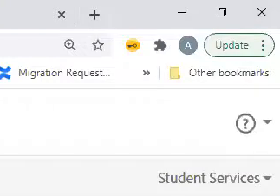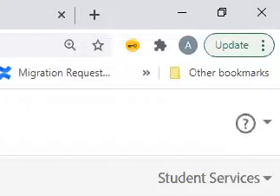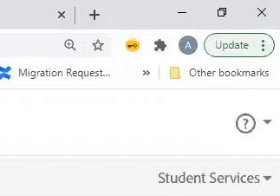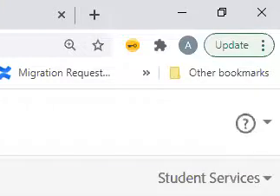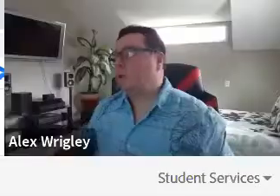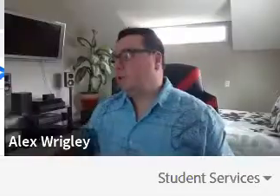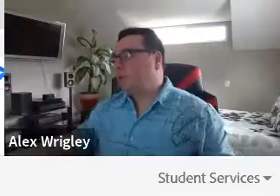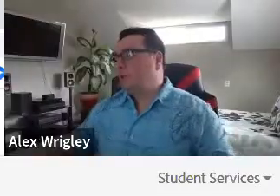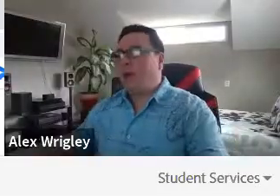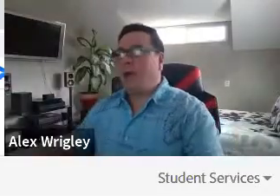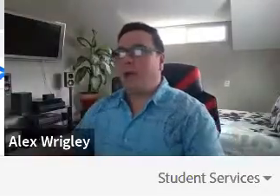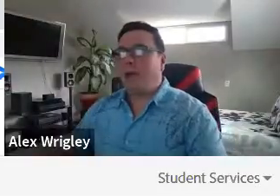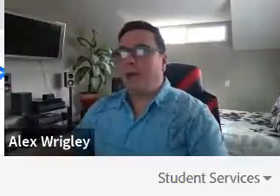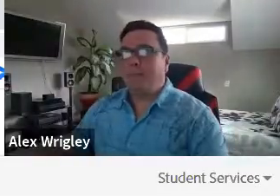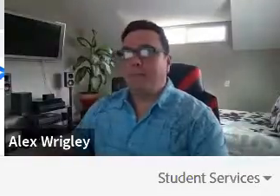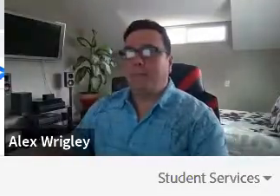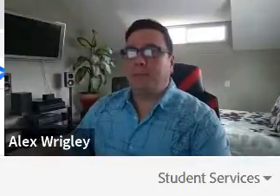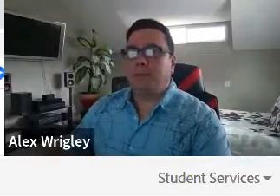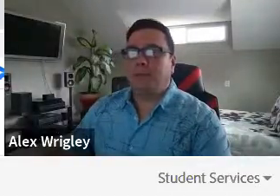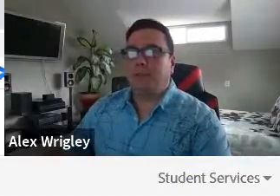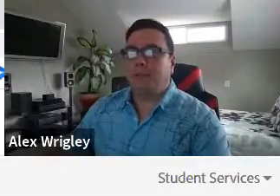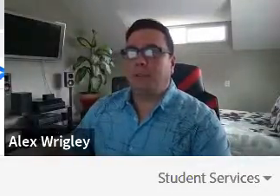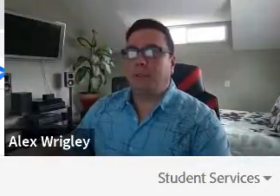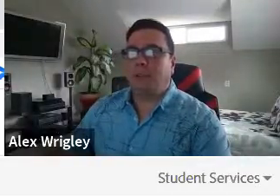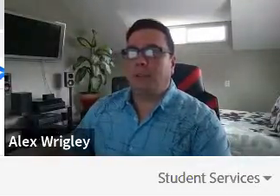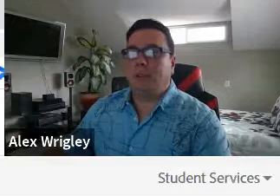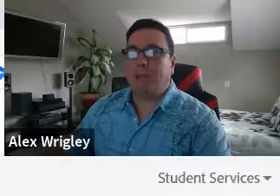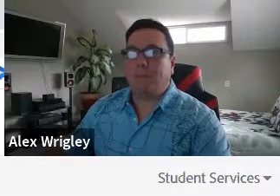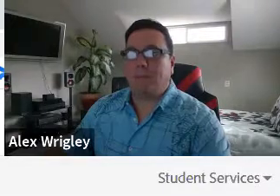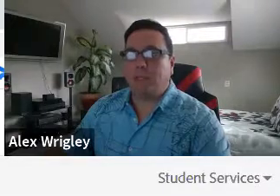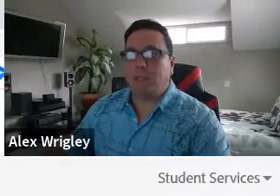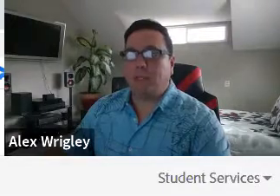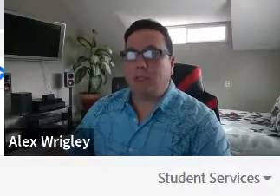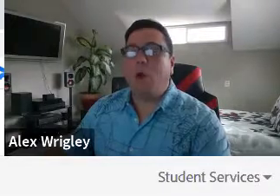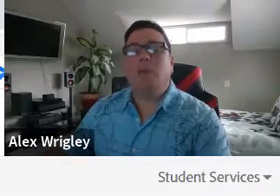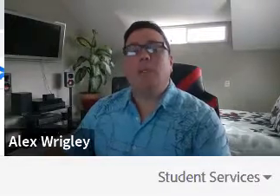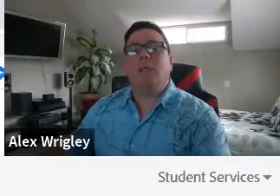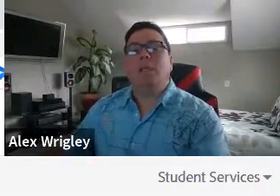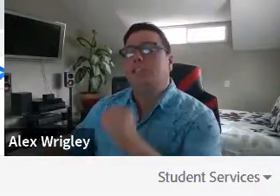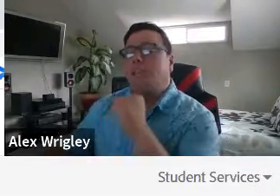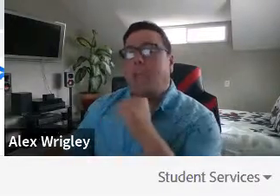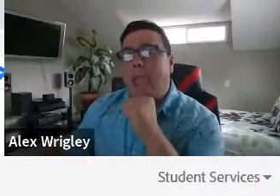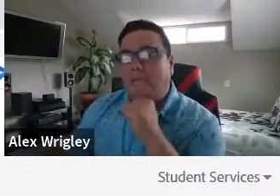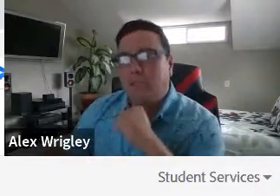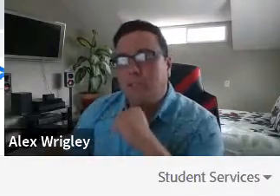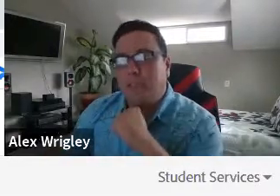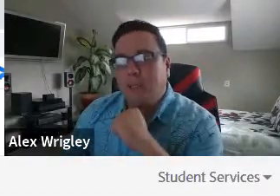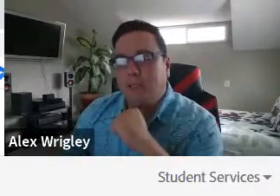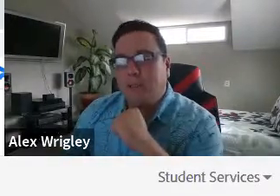Alex Wrigley: Ah, good question. Um, so let's head back to the Manage tab. Oh, did you say after it's been signed?